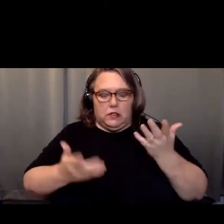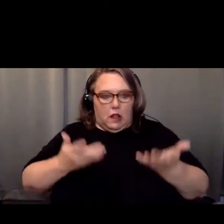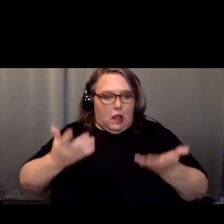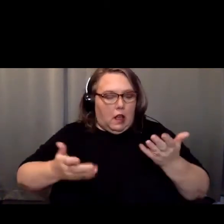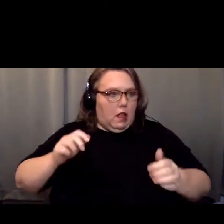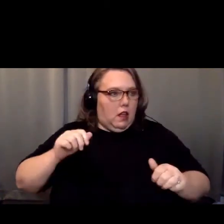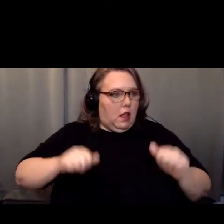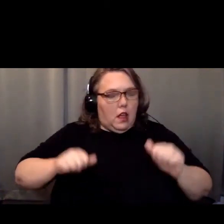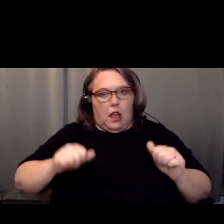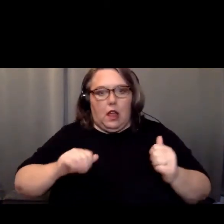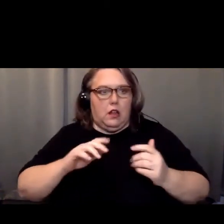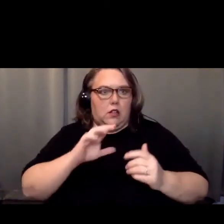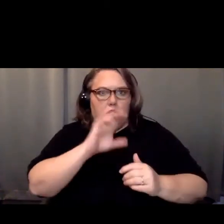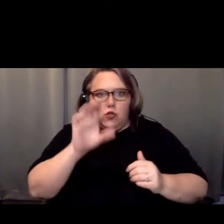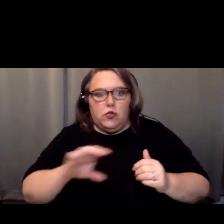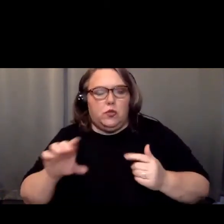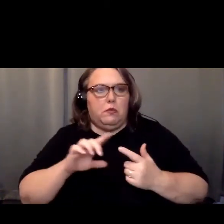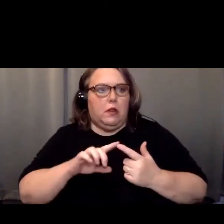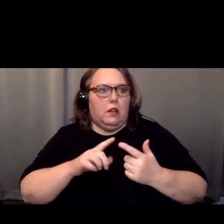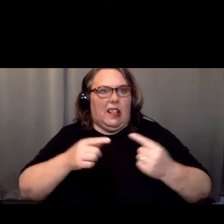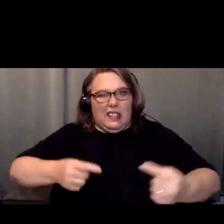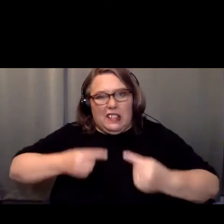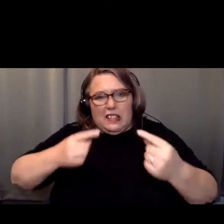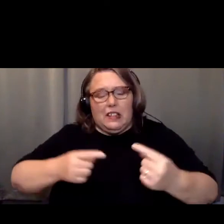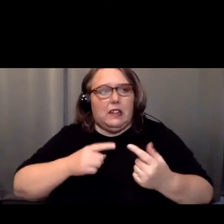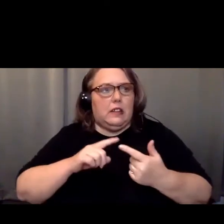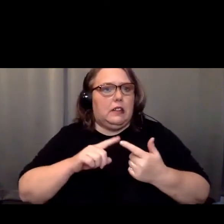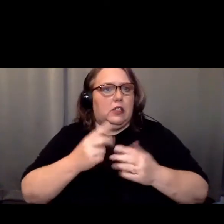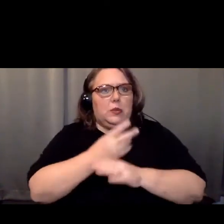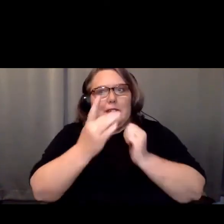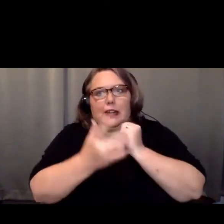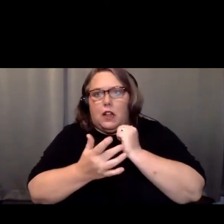or use the technology available very much,